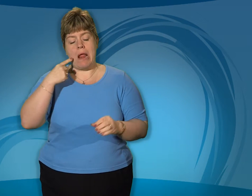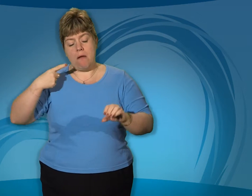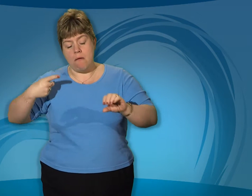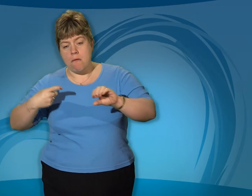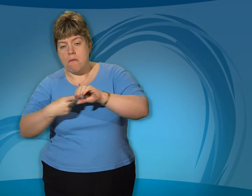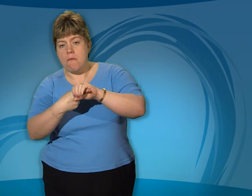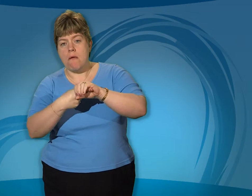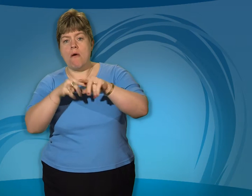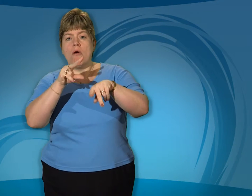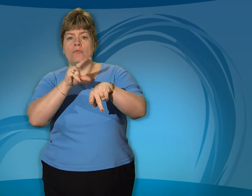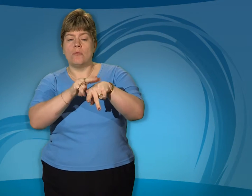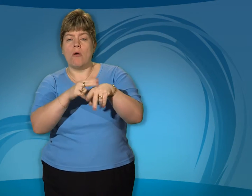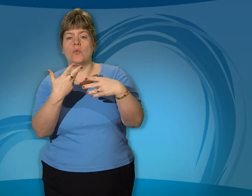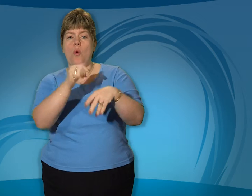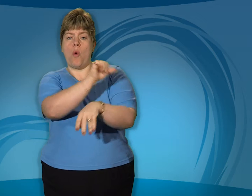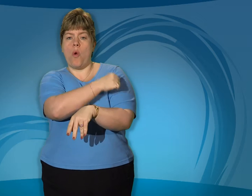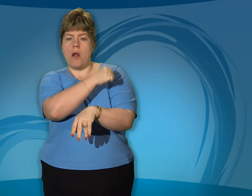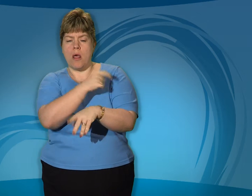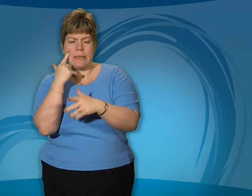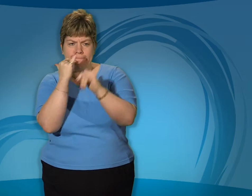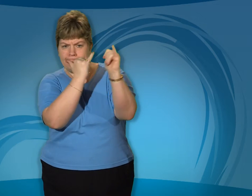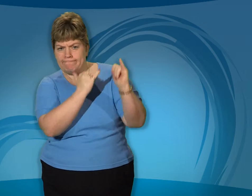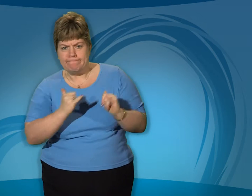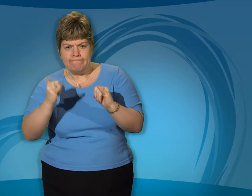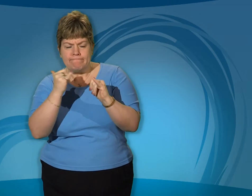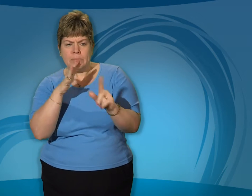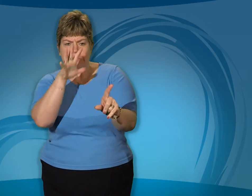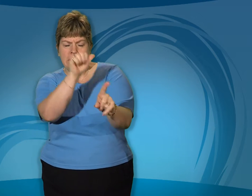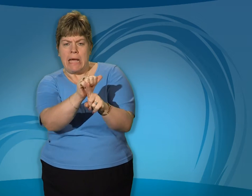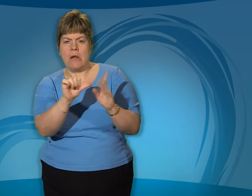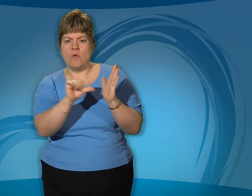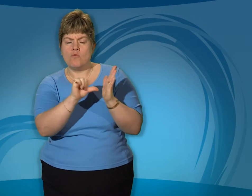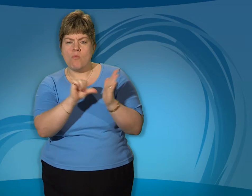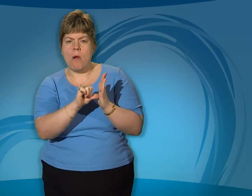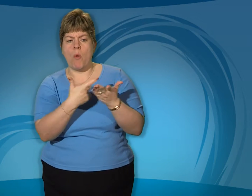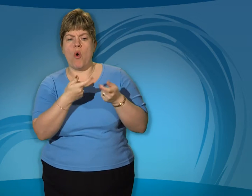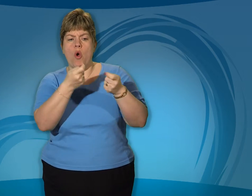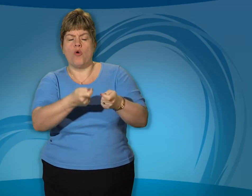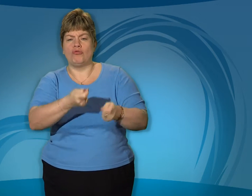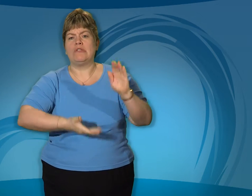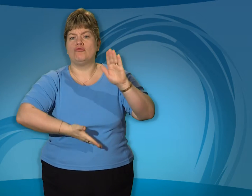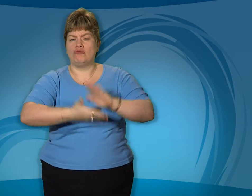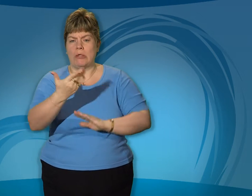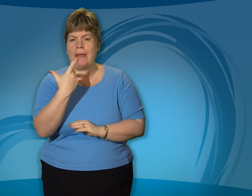This procedure allows the doctor or nurse to see and treat most problems immediately.